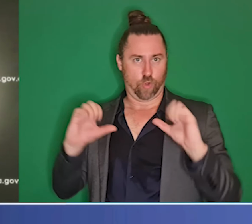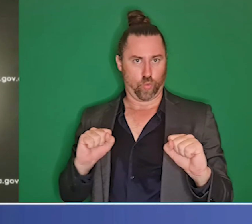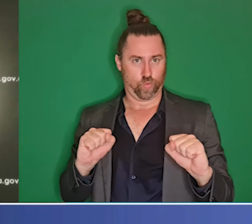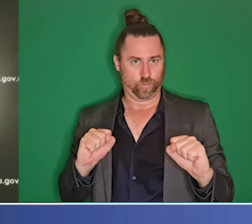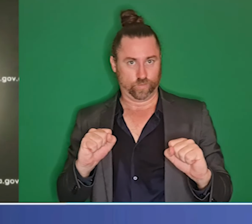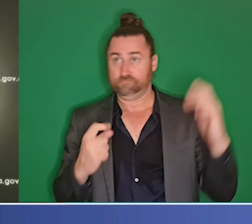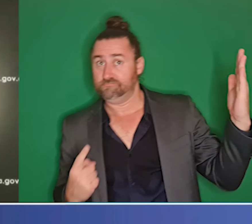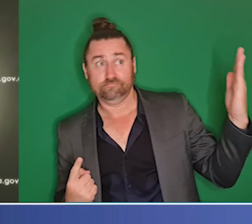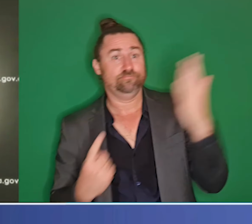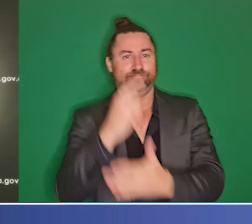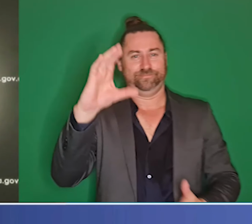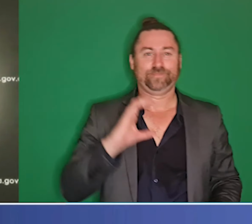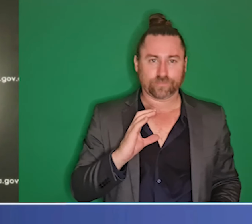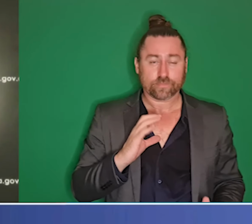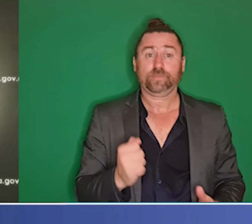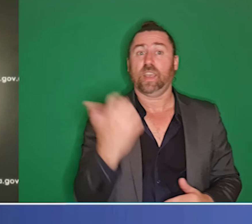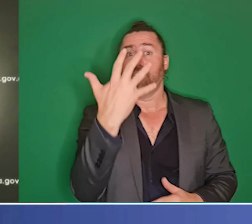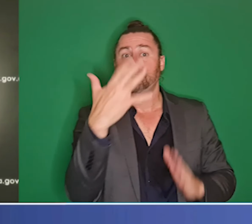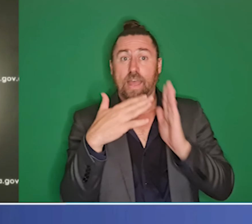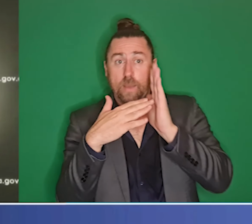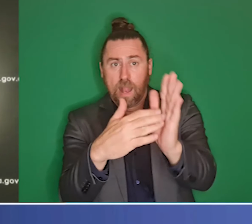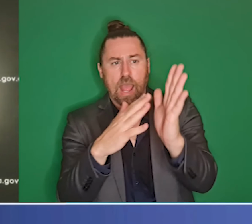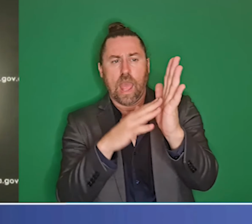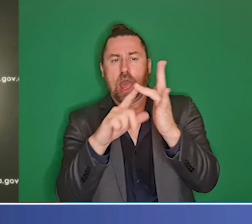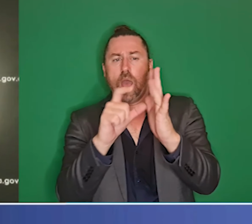There's also 15 million Moderna, and as was mentioned earlier,